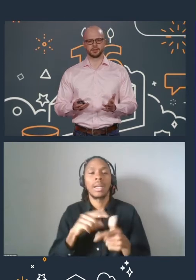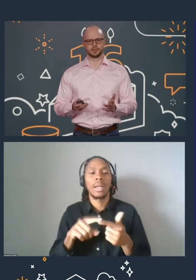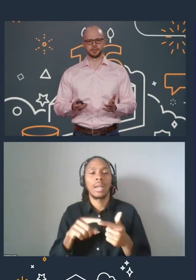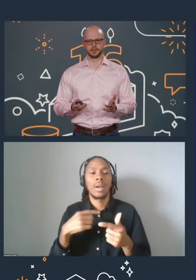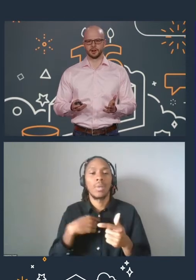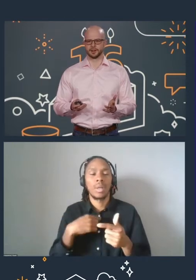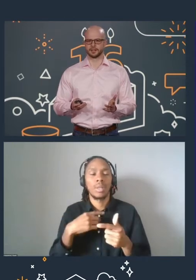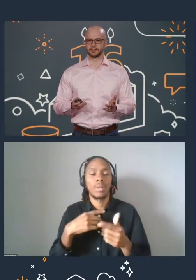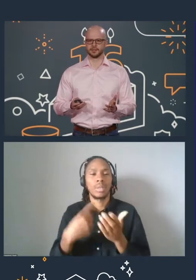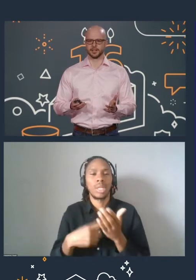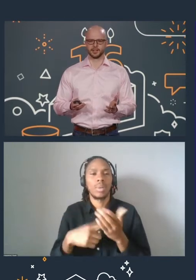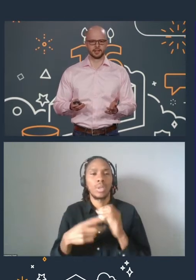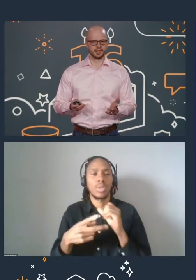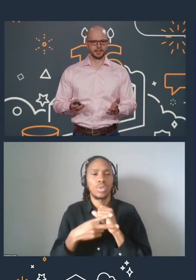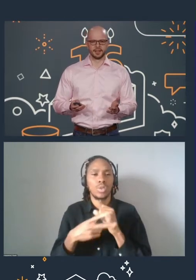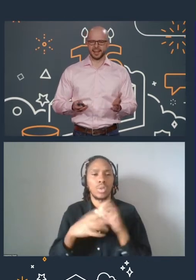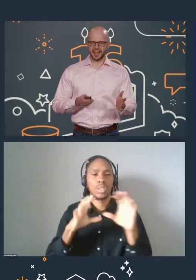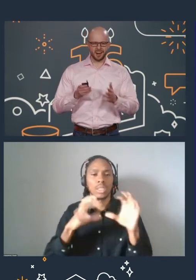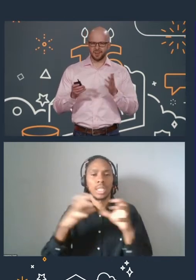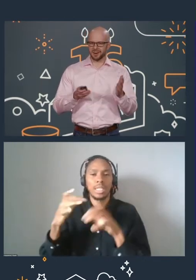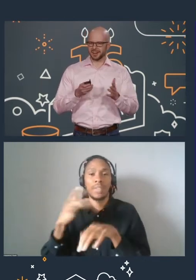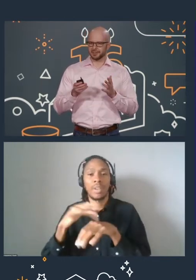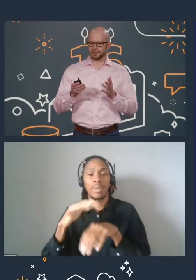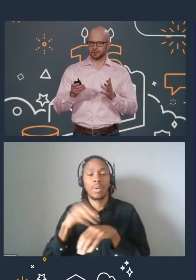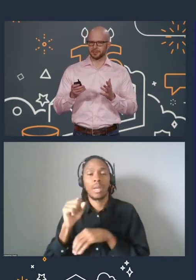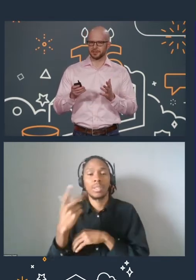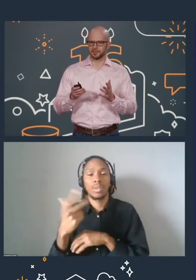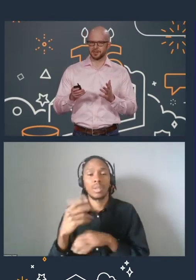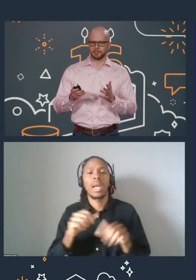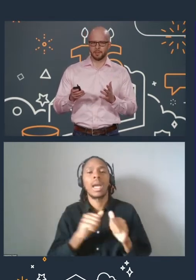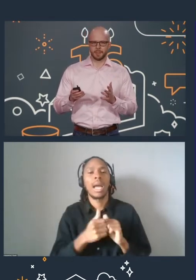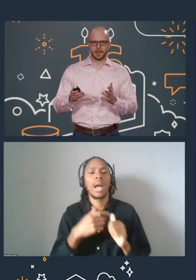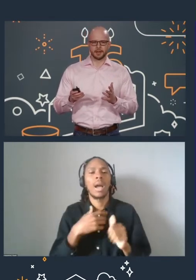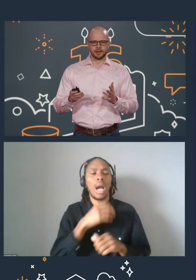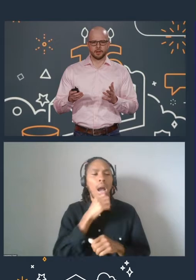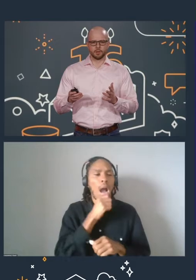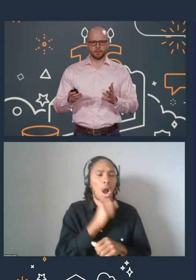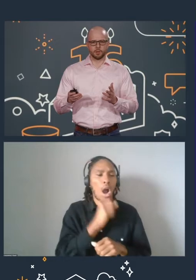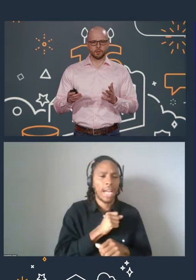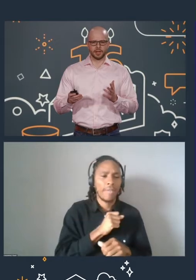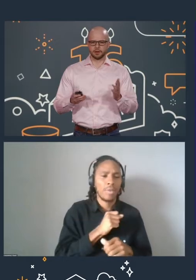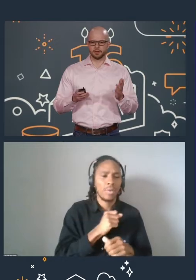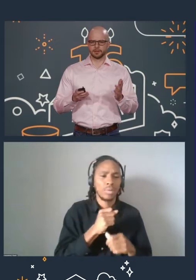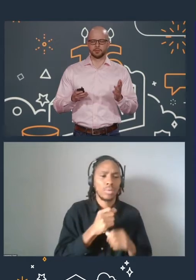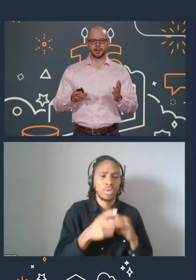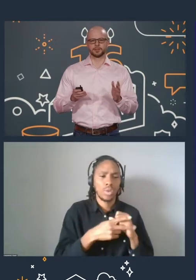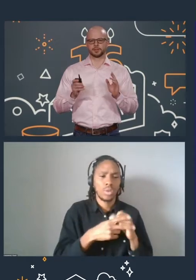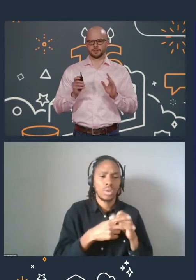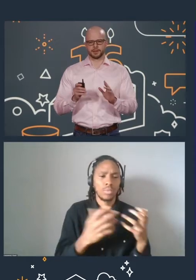to you on S3, and how archival storage fits in. We'll then go over some ways you can save